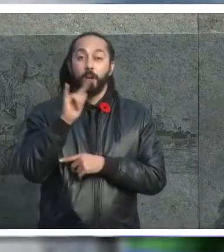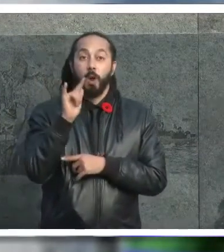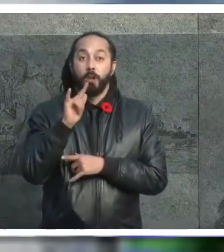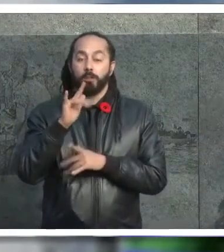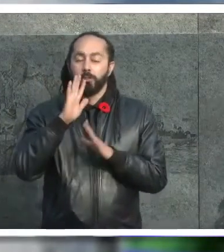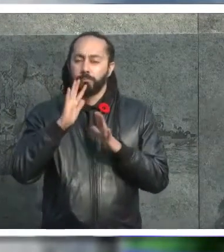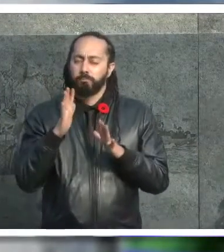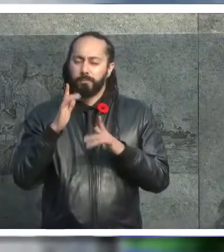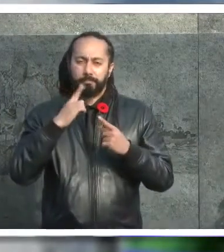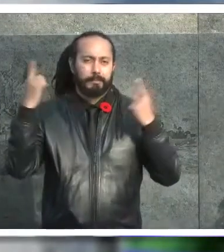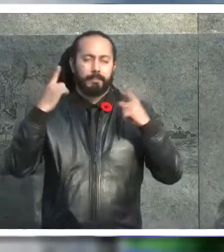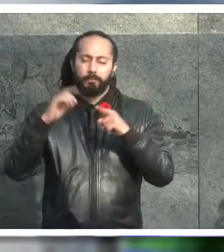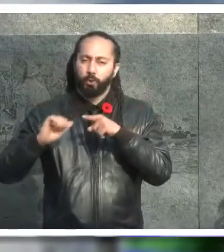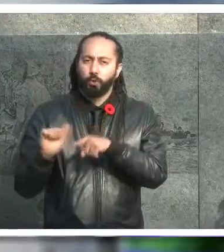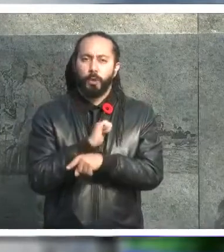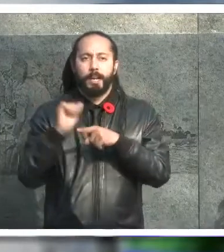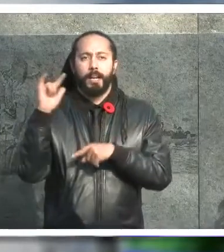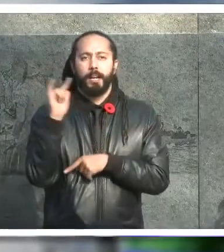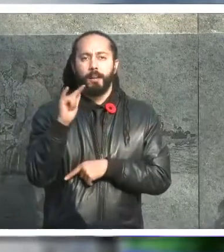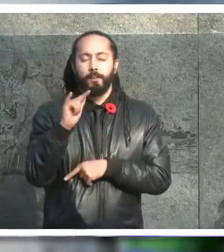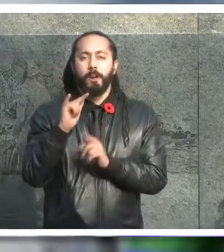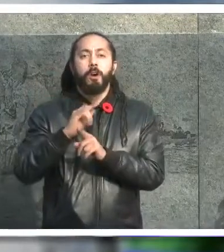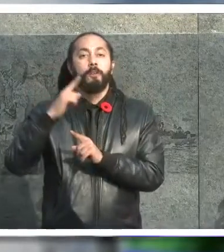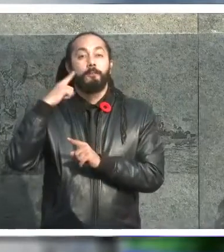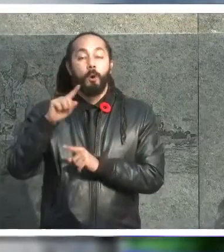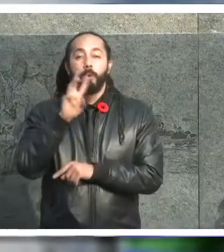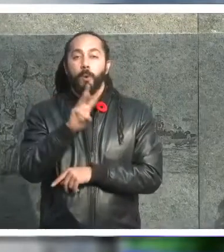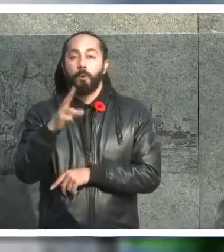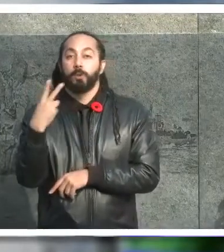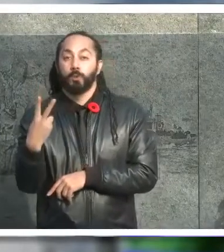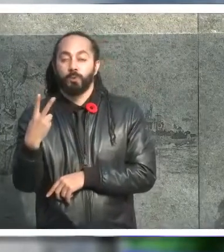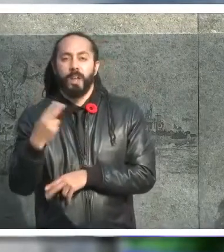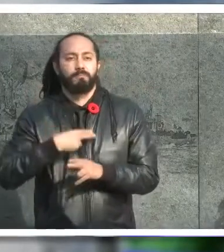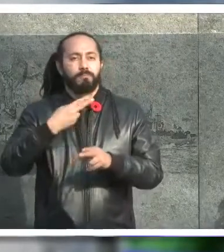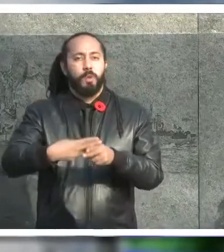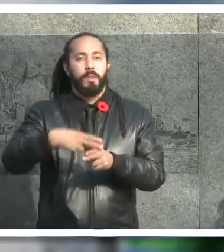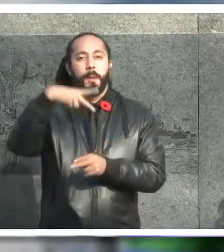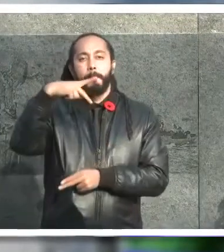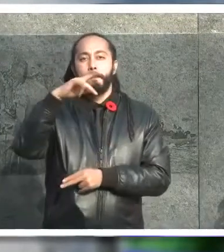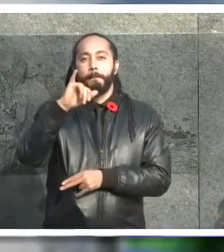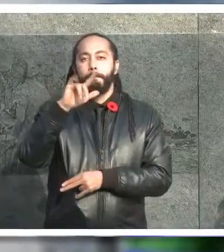I will talk a little bit about the Harvard the best known and most successful aircraft of